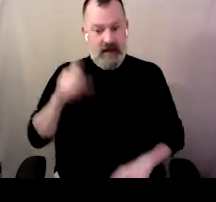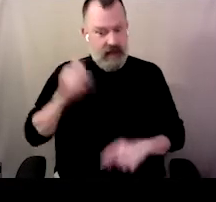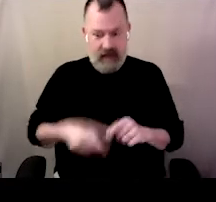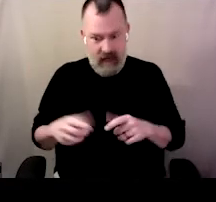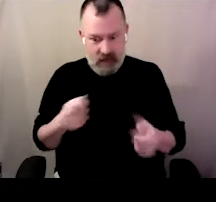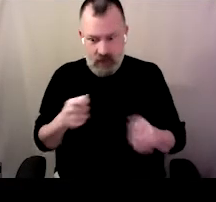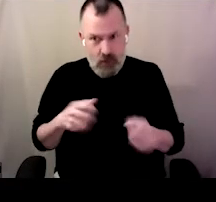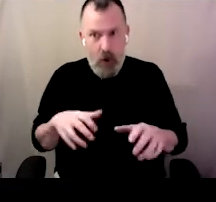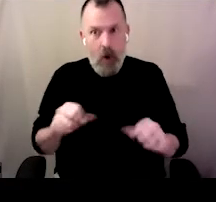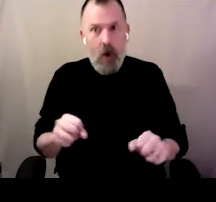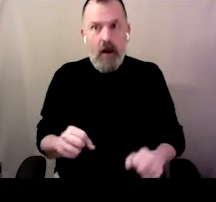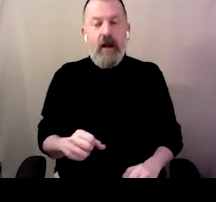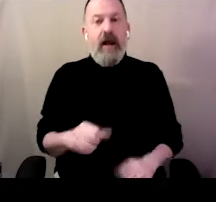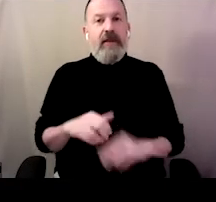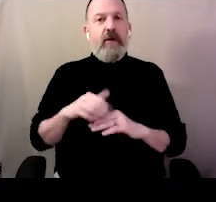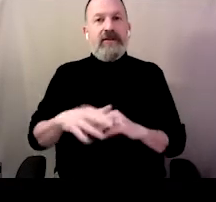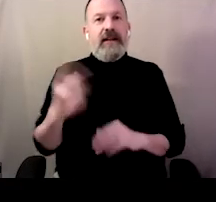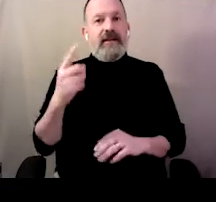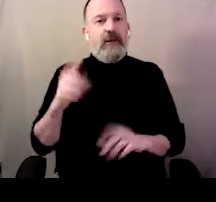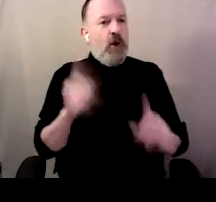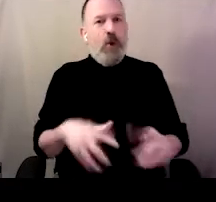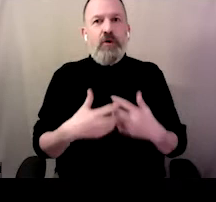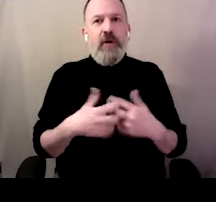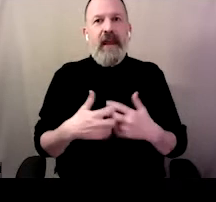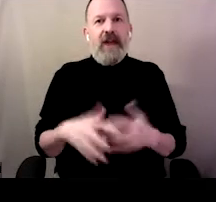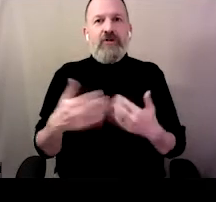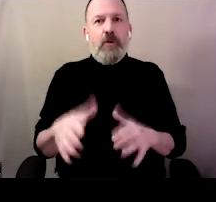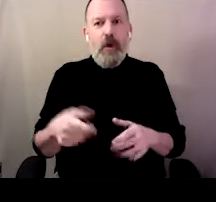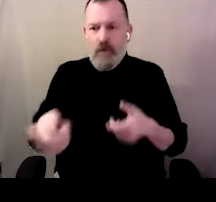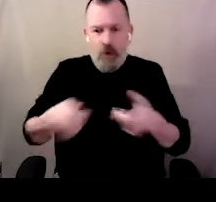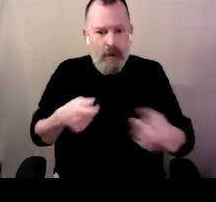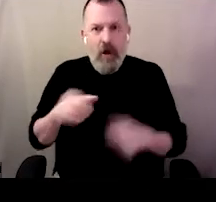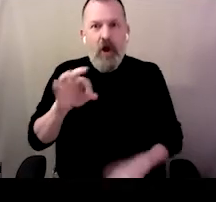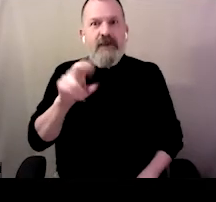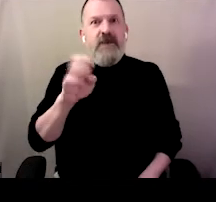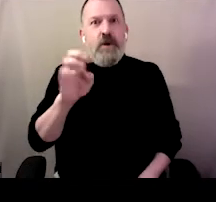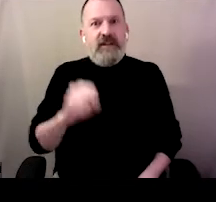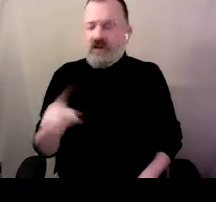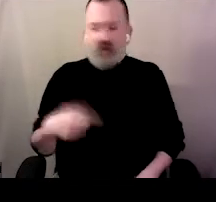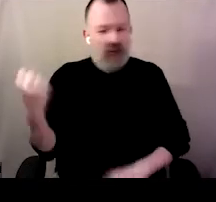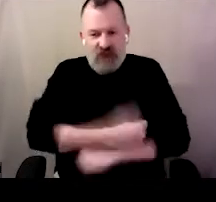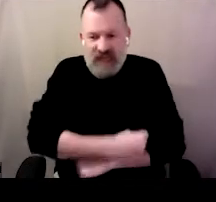literally sending somebody down the engine room start pulling fuses and they figure out, we'll just gonna shut this thing down and we're gonna have to get towed in